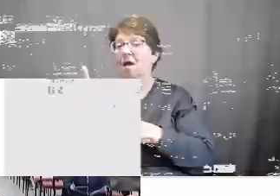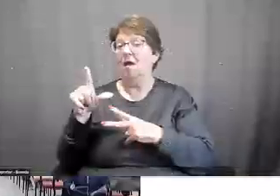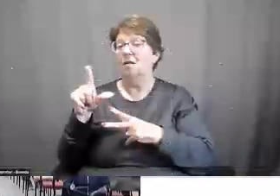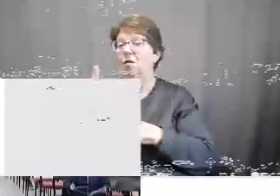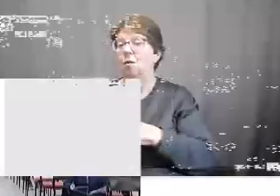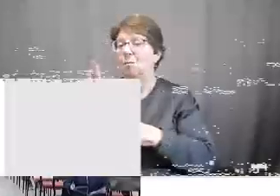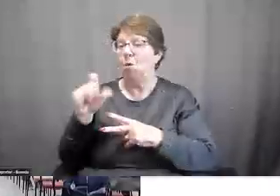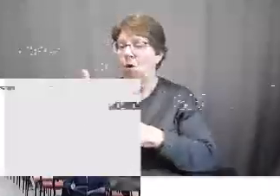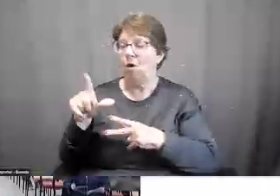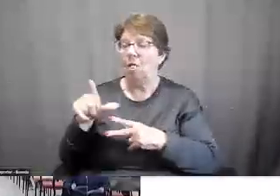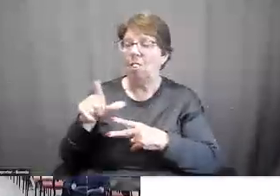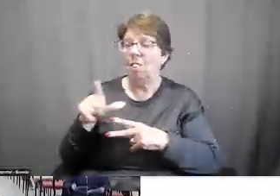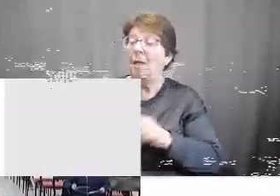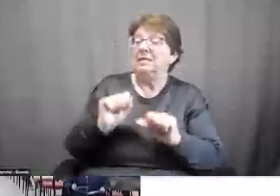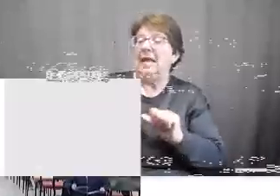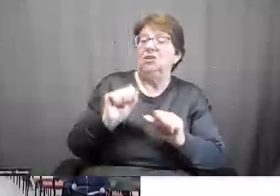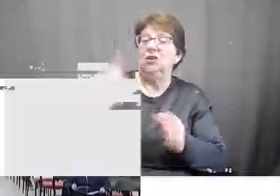Boardroom: Reducing impacts by moving that north.